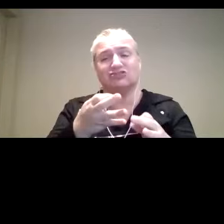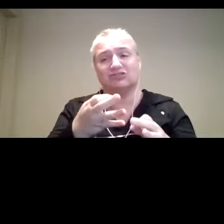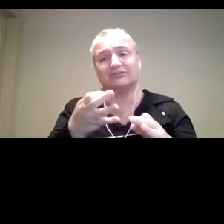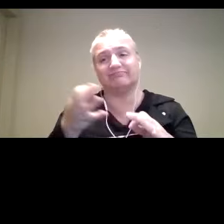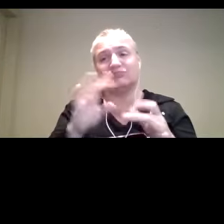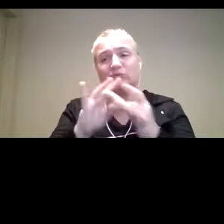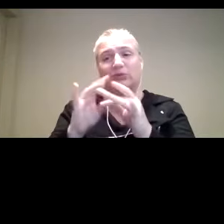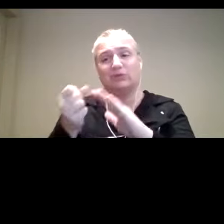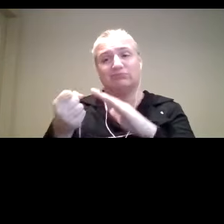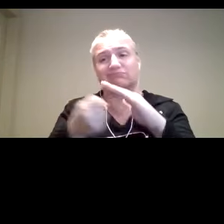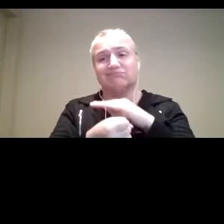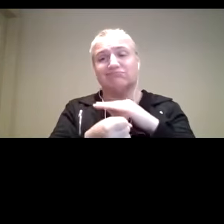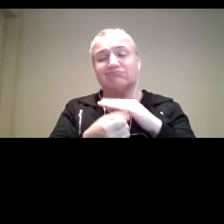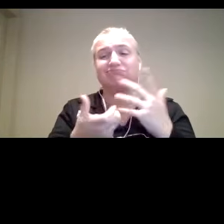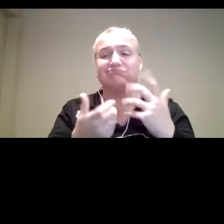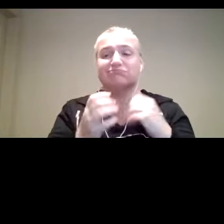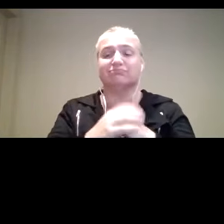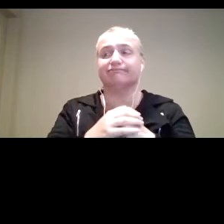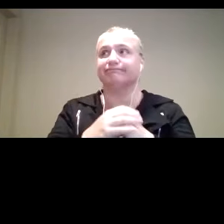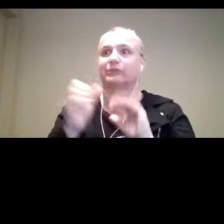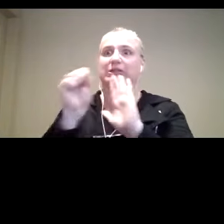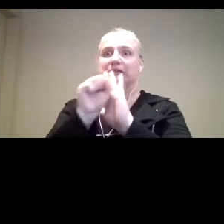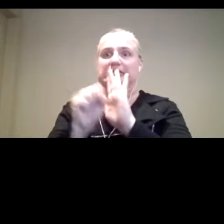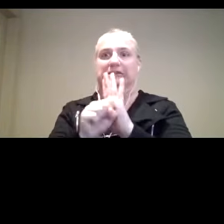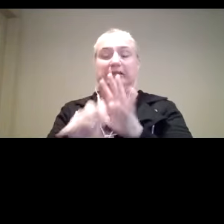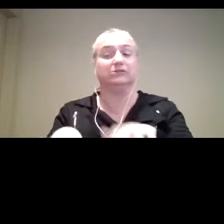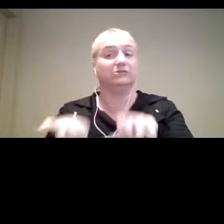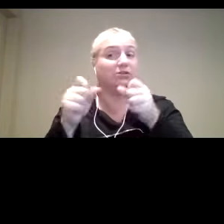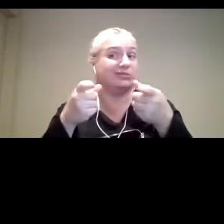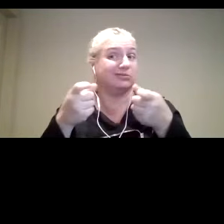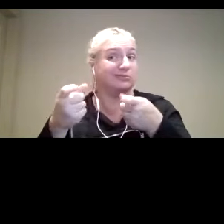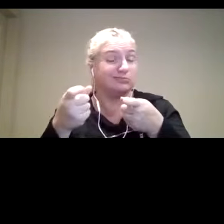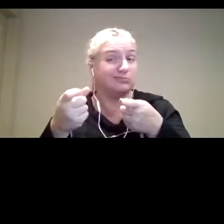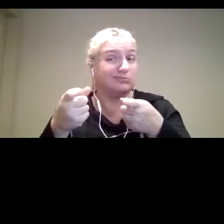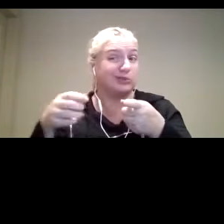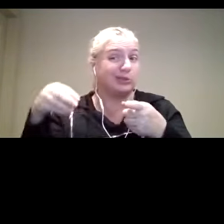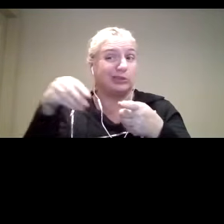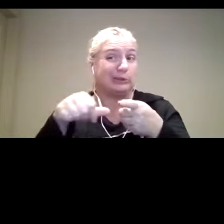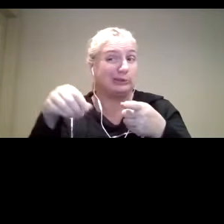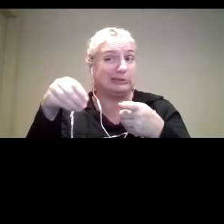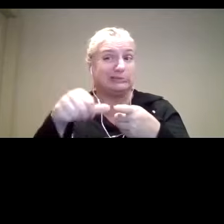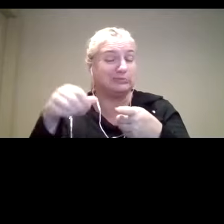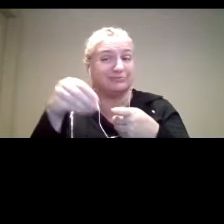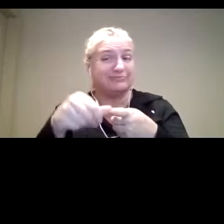so that the state takes over the payment of those kinds of things.